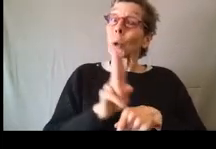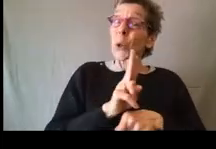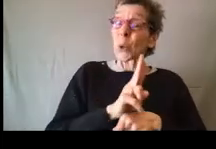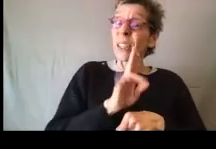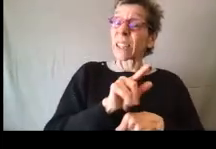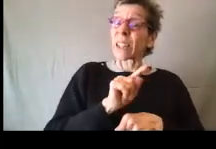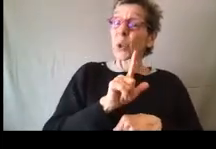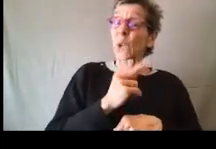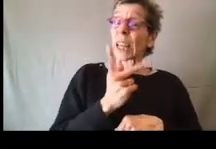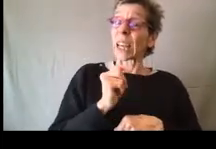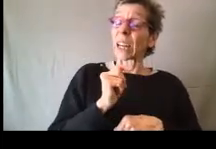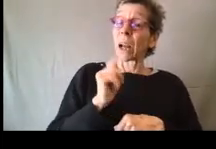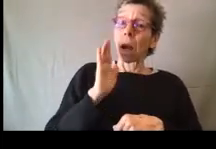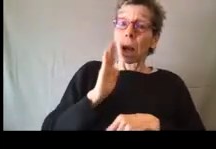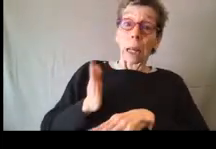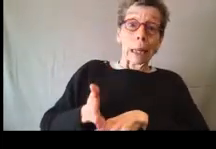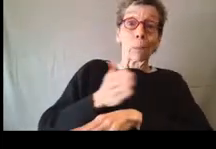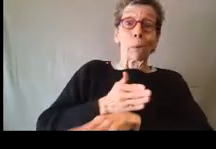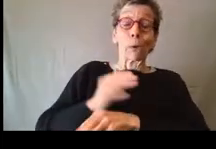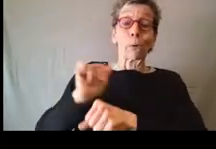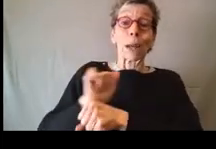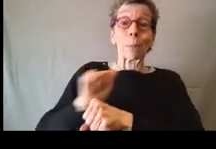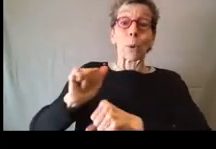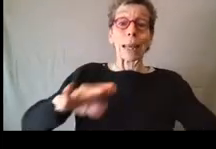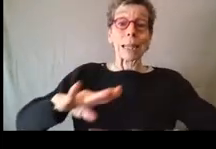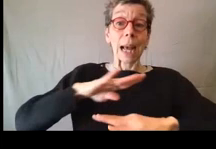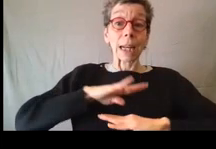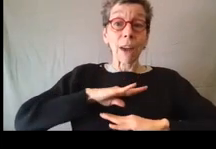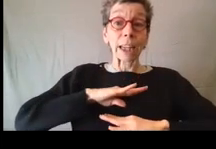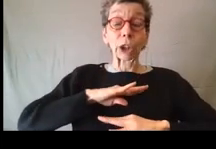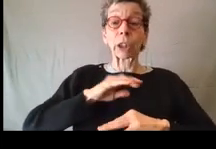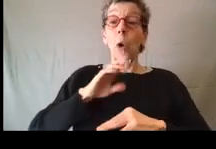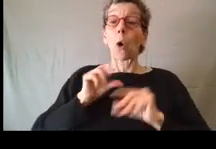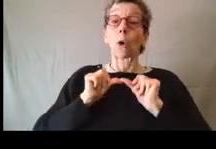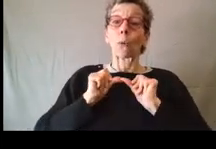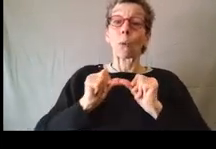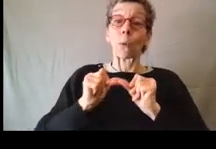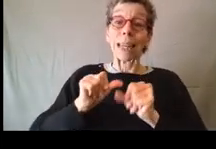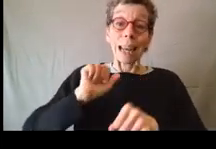satisfaction and retention or exploring that the toolkit utilization had a positive effect